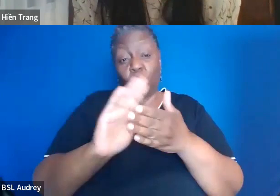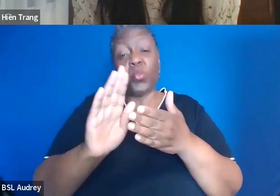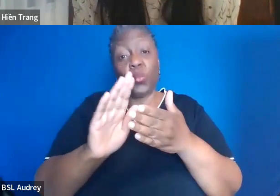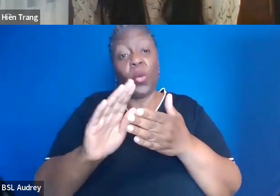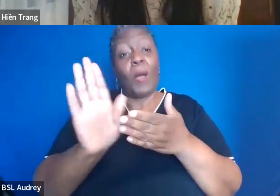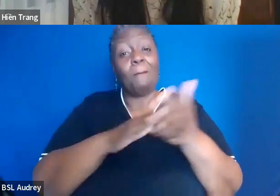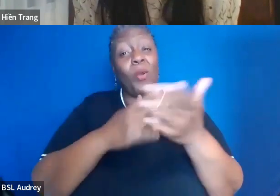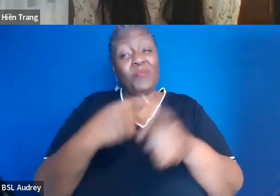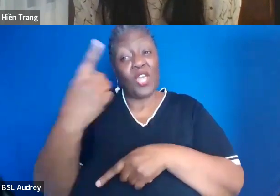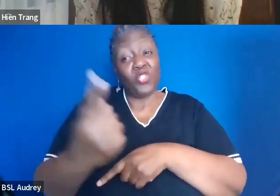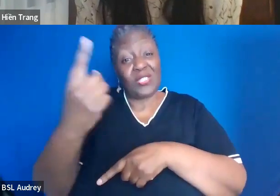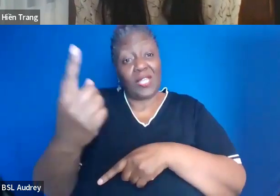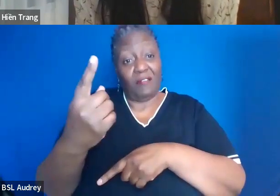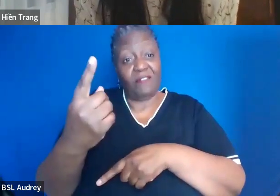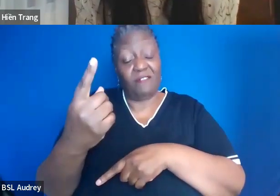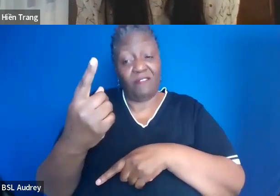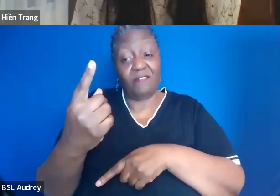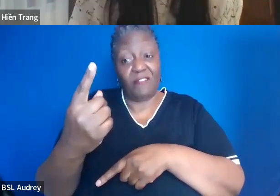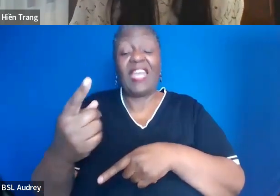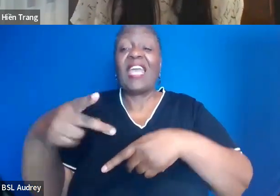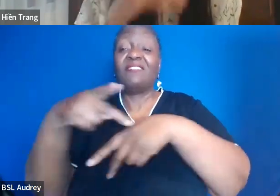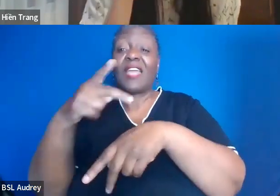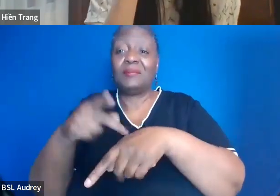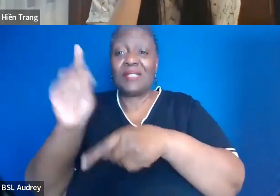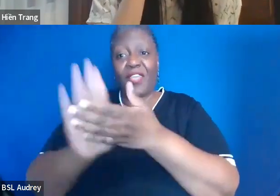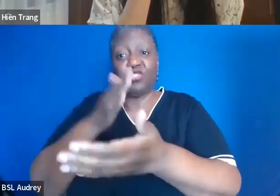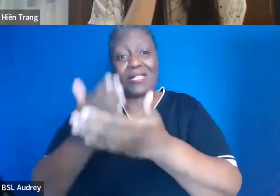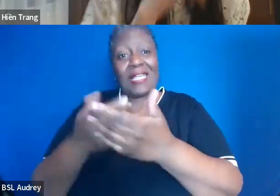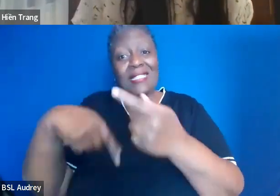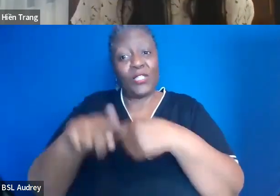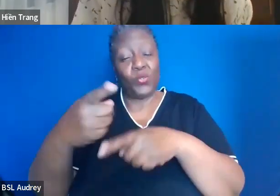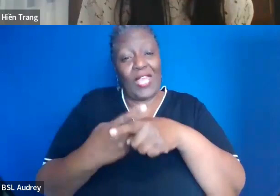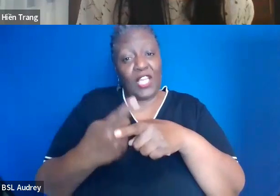so poems that she originally wrote In Vietnamese and then translated herself into English and